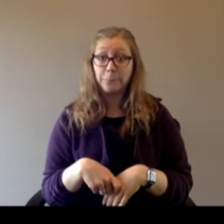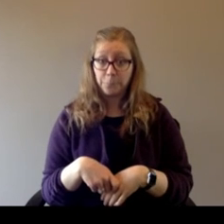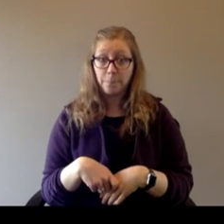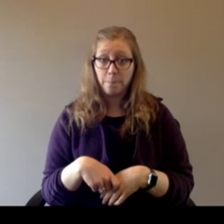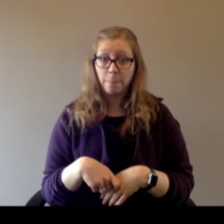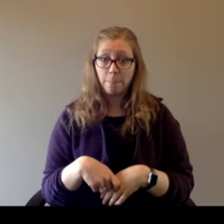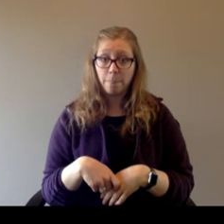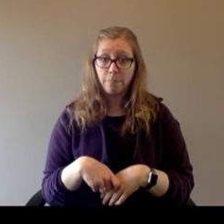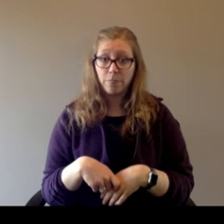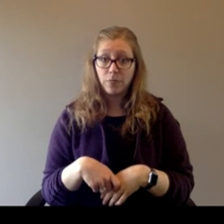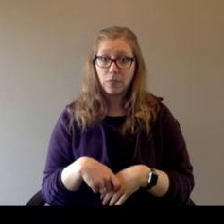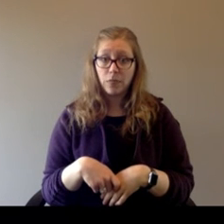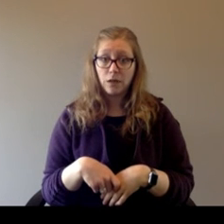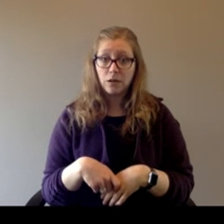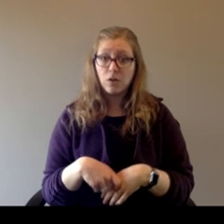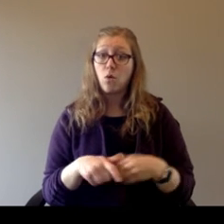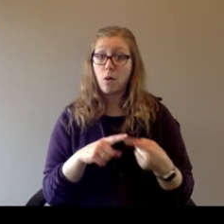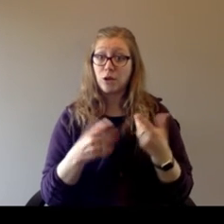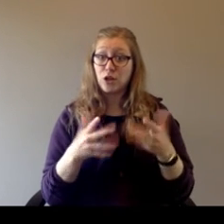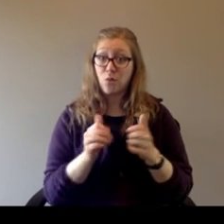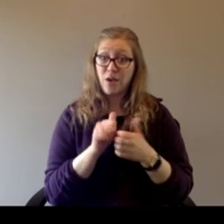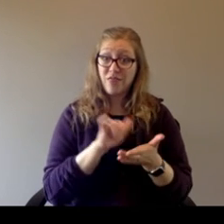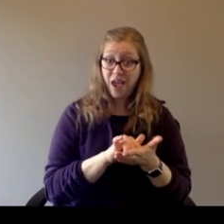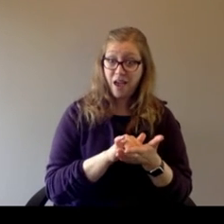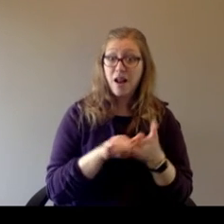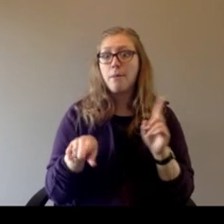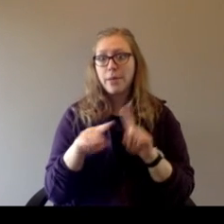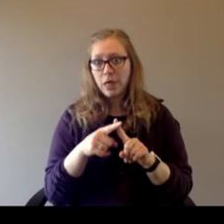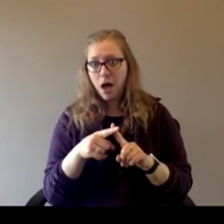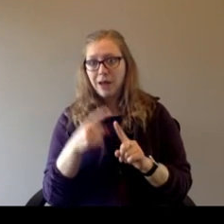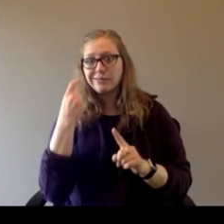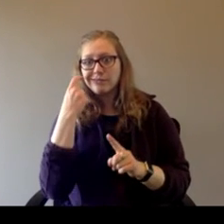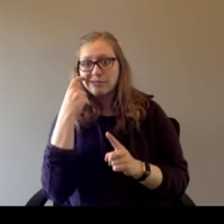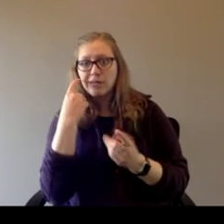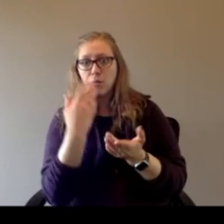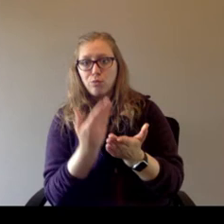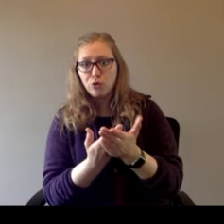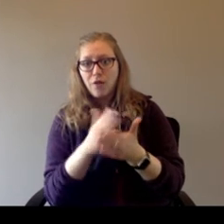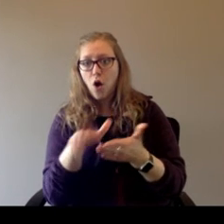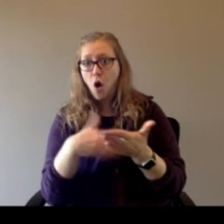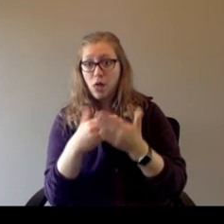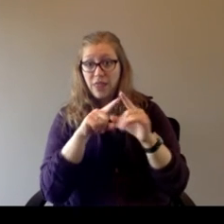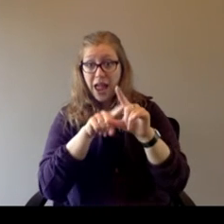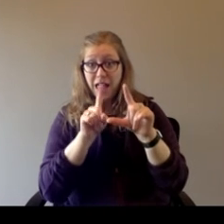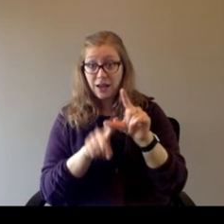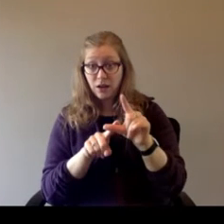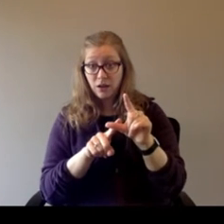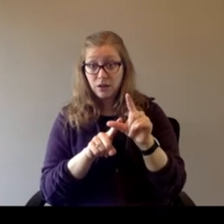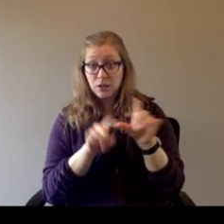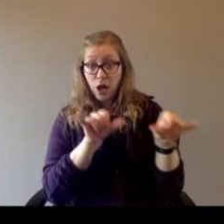congruent, we can say that these are congruent triangles. So the first thing we're going to notice is that